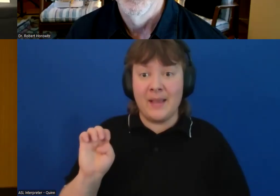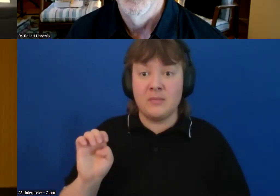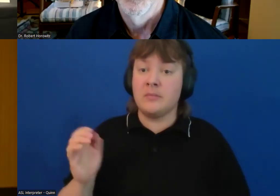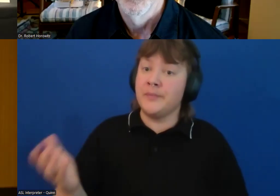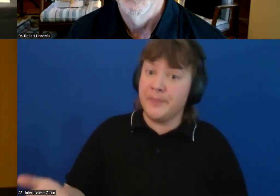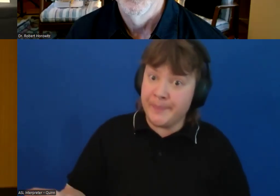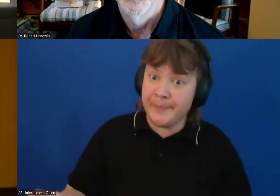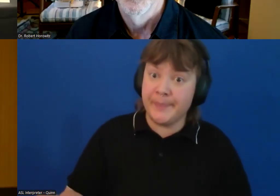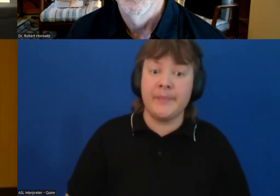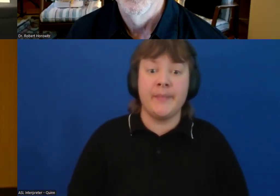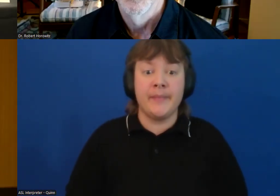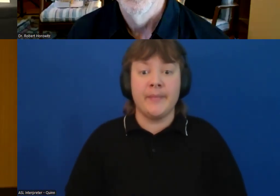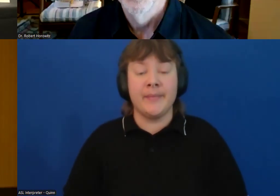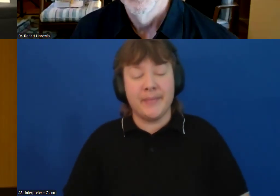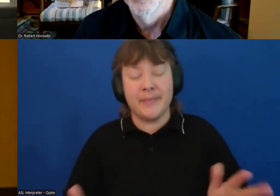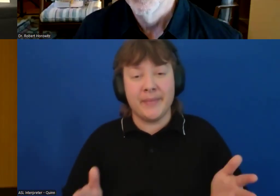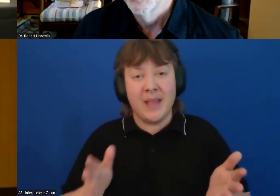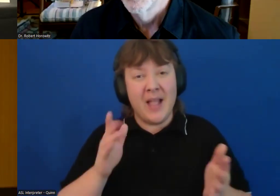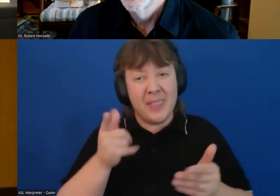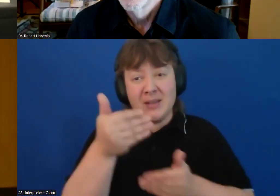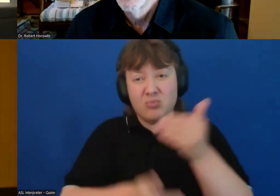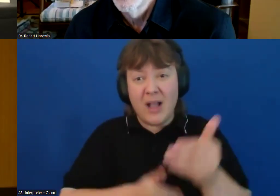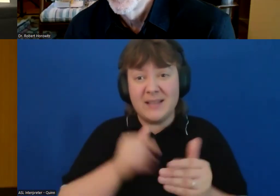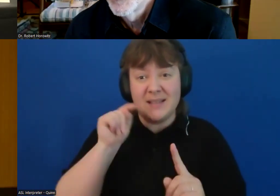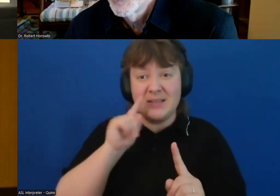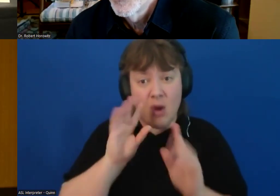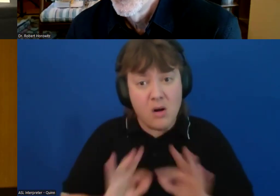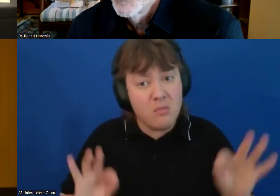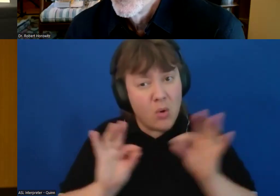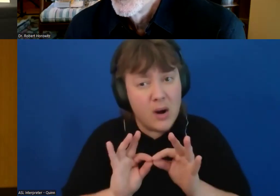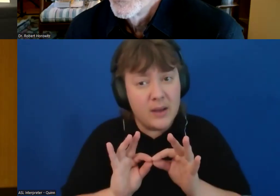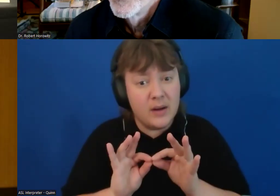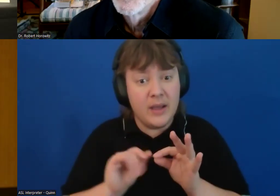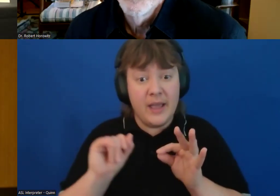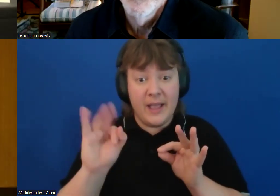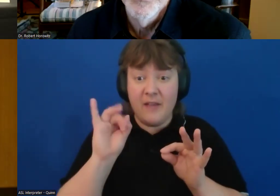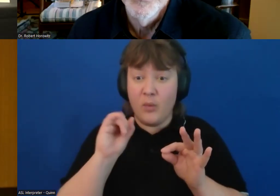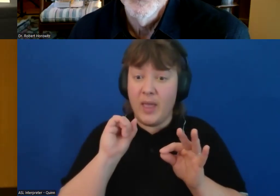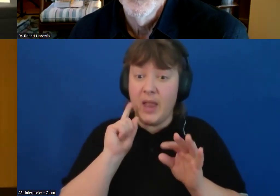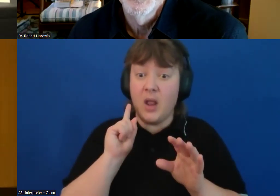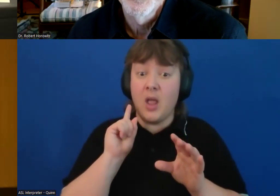these processes are really important and if we can include an idea of a longitudinal assessment